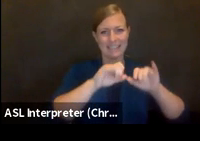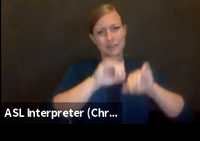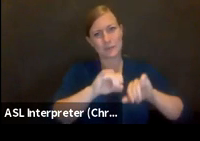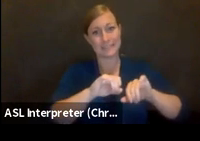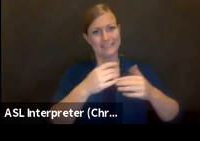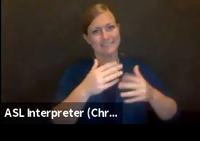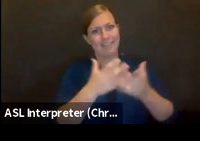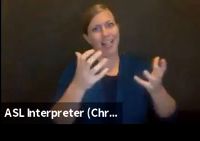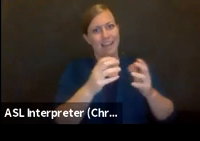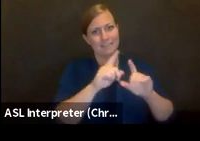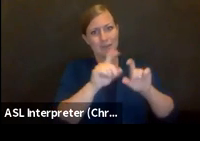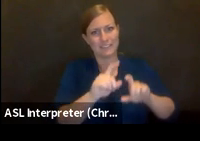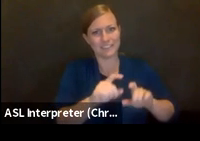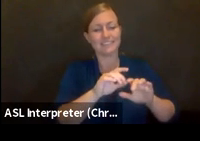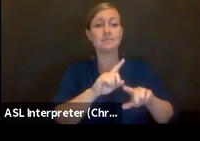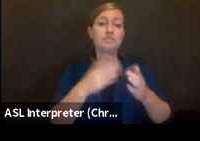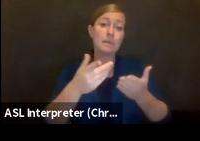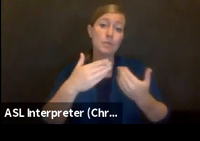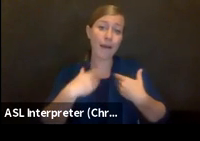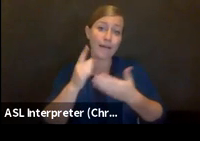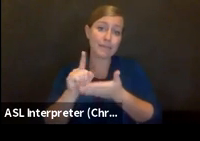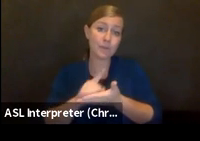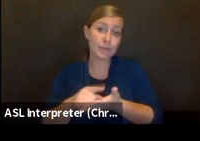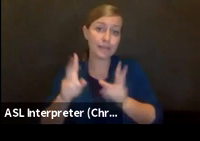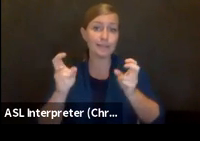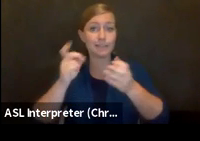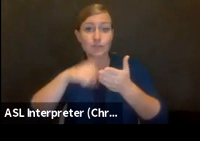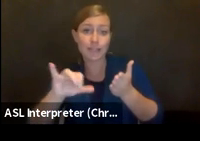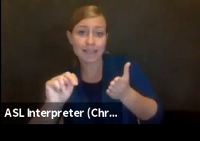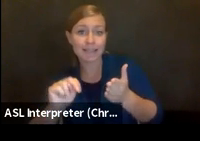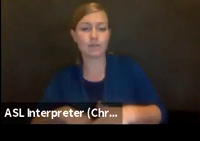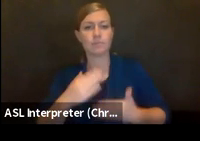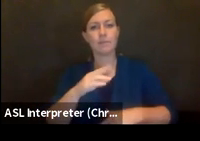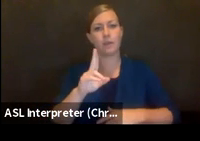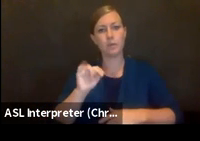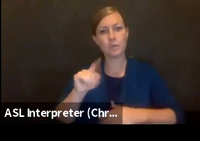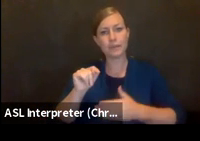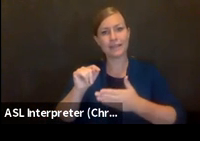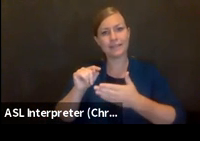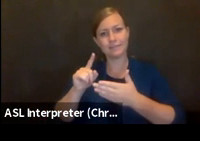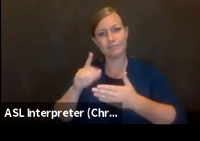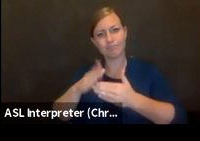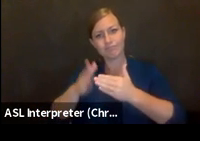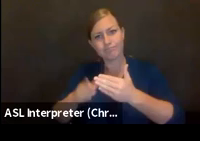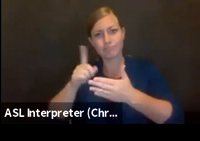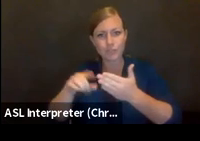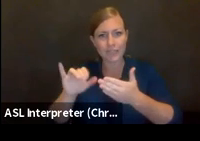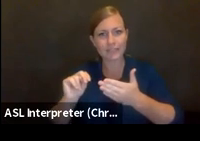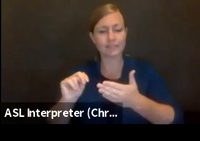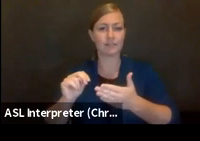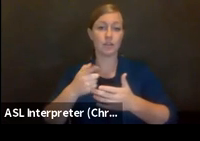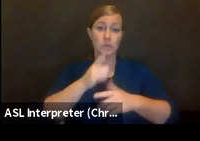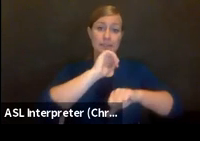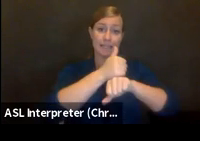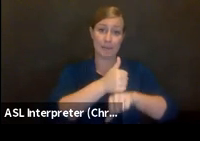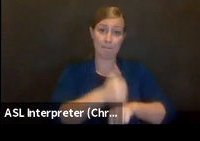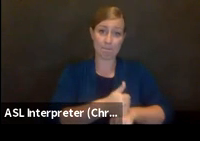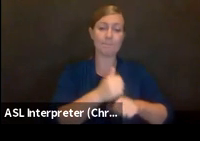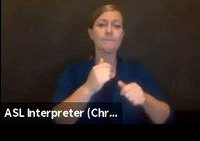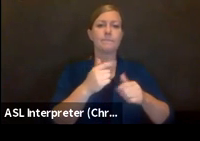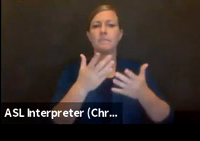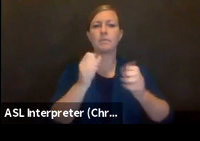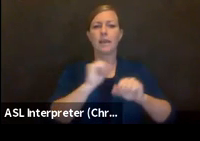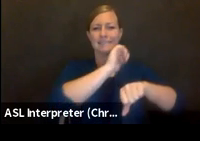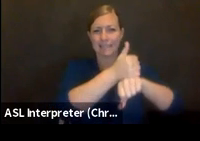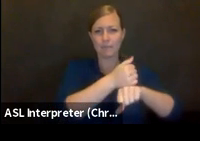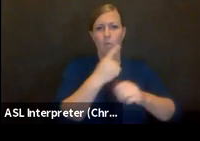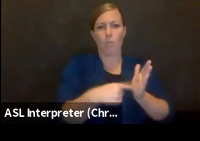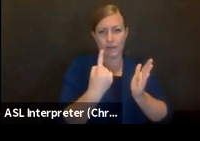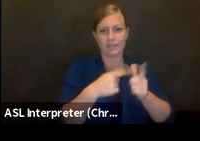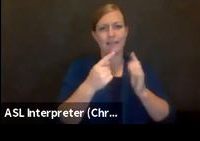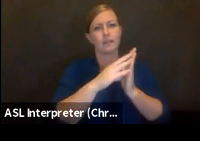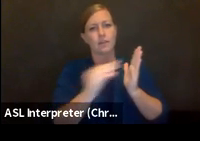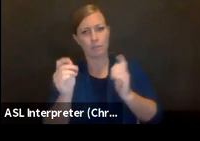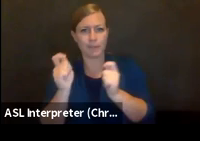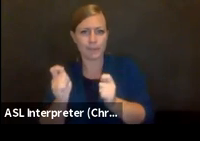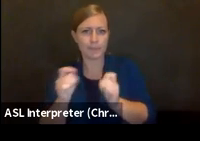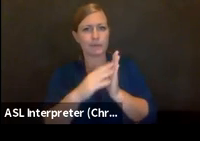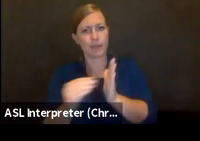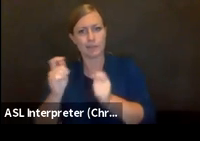ESD 189 - Amy Colburn: Where you have like a weekly kind of check in. Or maybe it's a unit check in. Once you have some things set up, you can make a copy and then you don't have to do quite as many of the little details. So from here, I'm going to, I'm going to say create